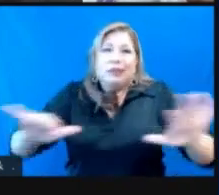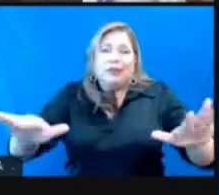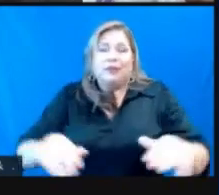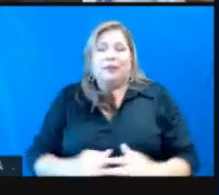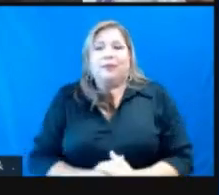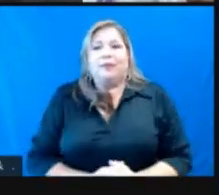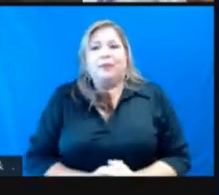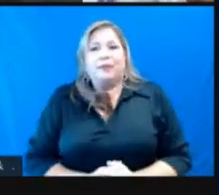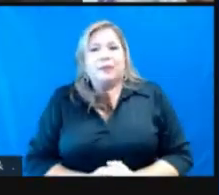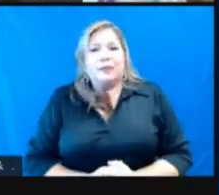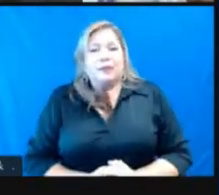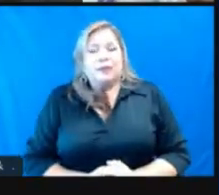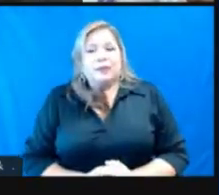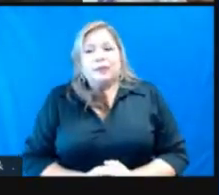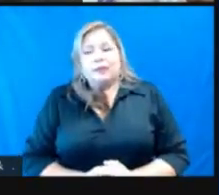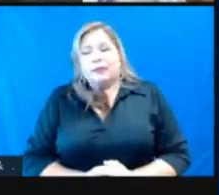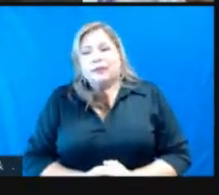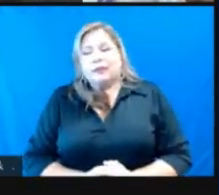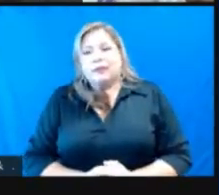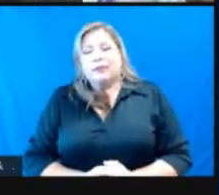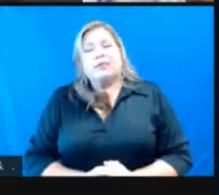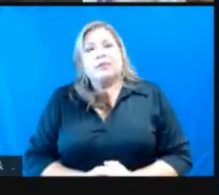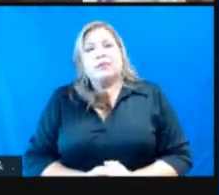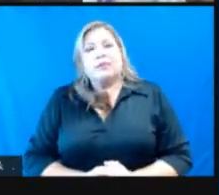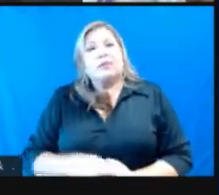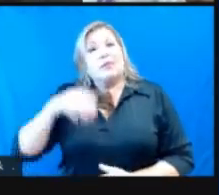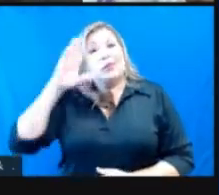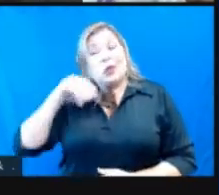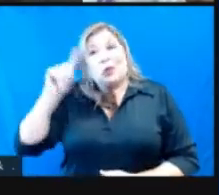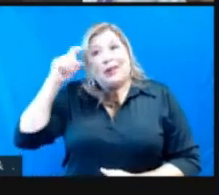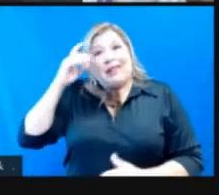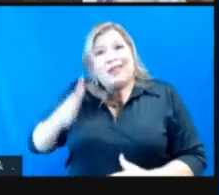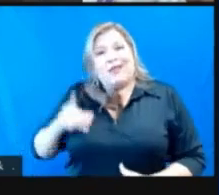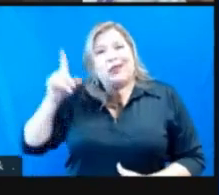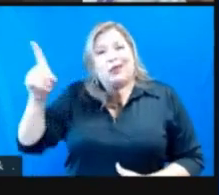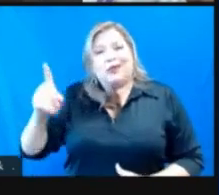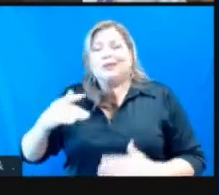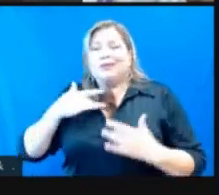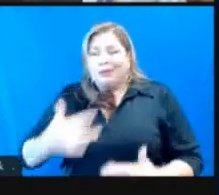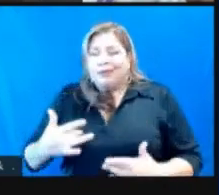we talked to Governor often focuses on test positivity accurately. So we have